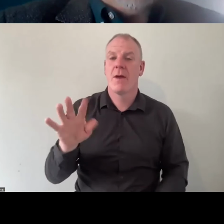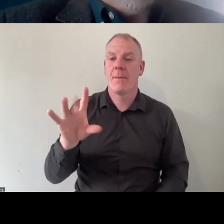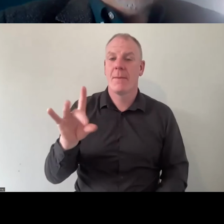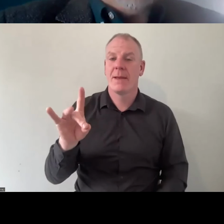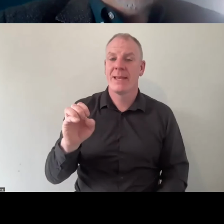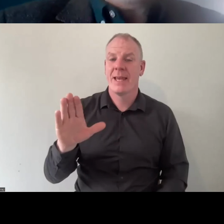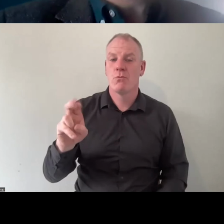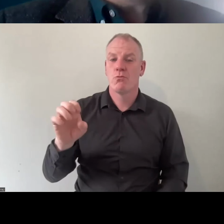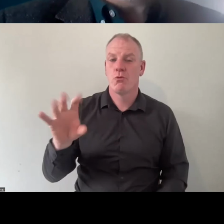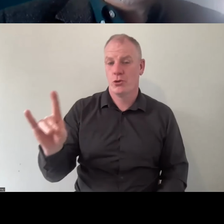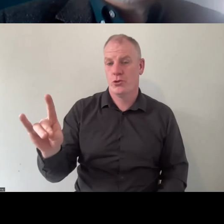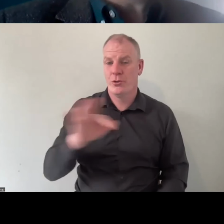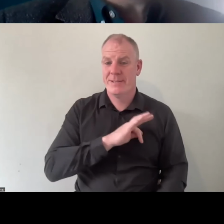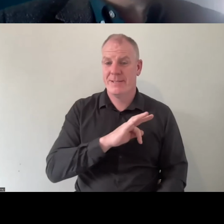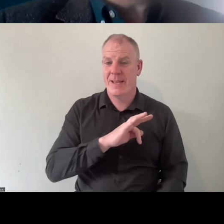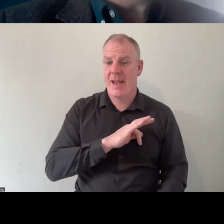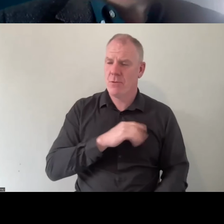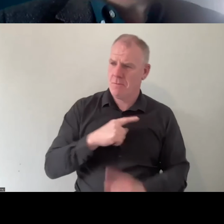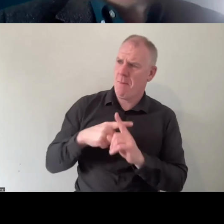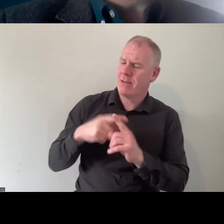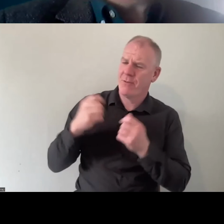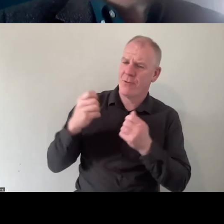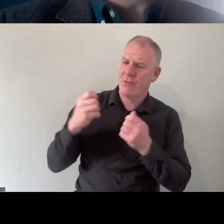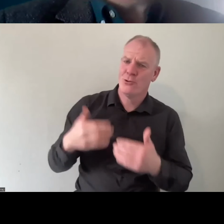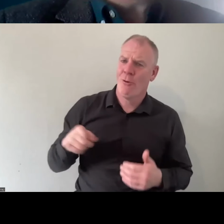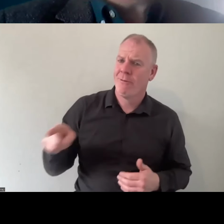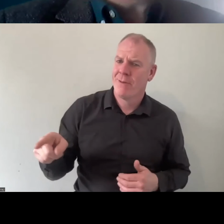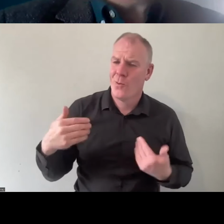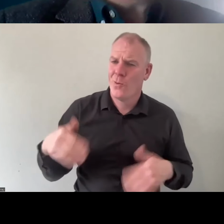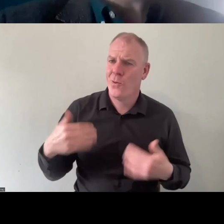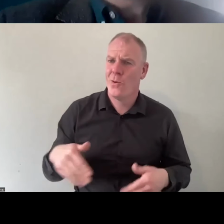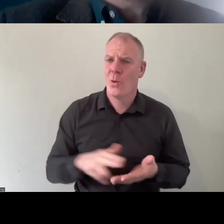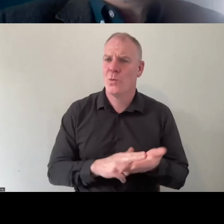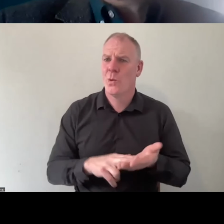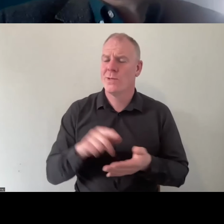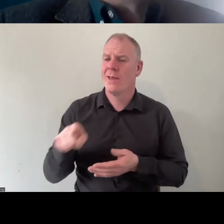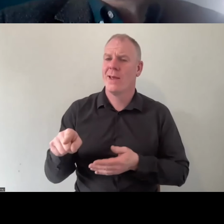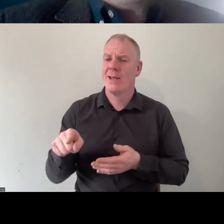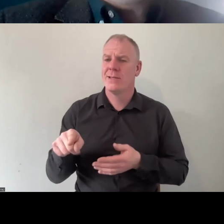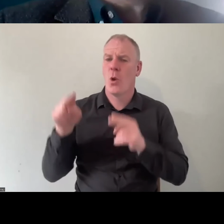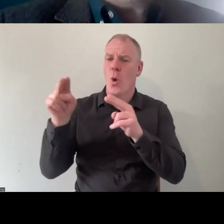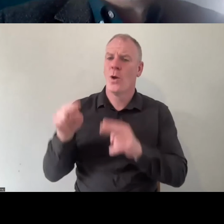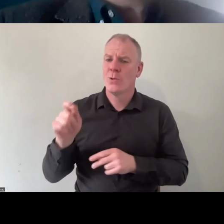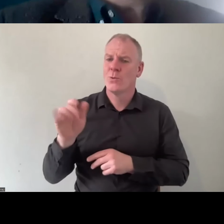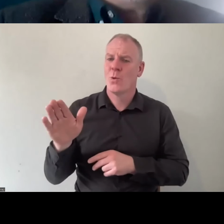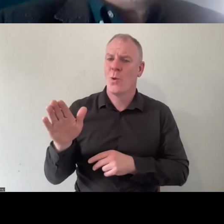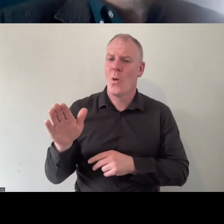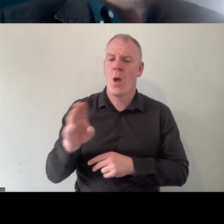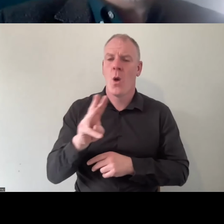So, very positive using this audit tool and quite easy to use it.